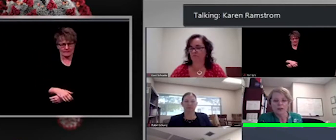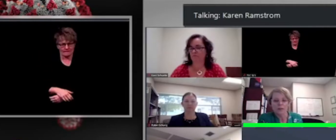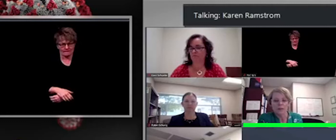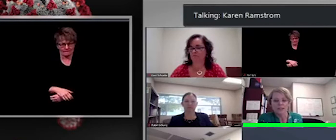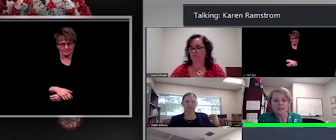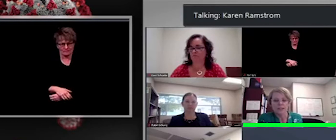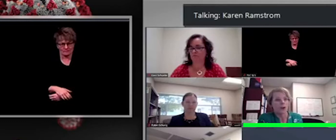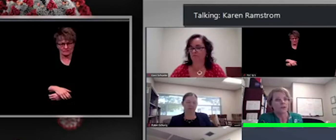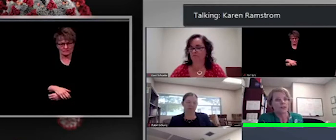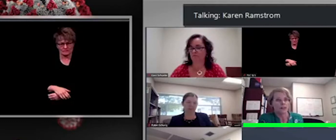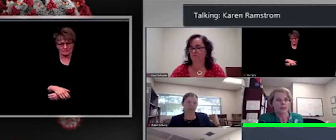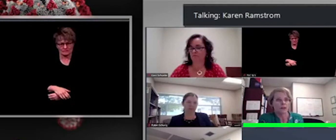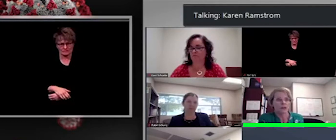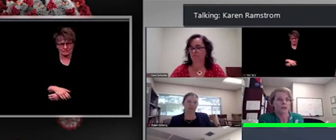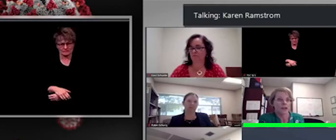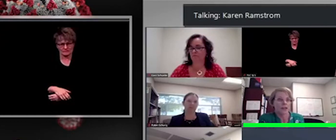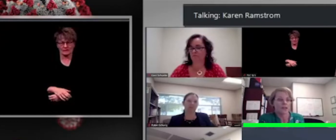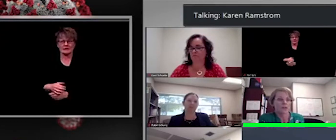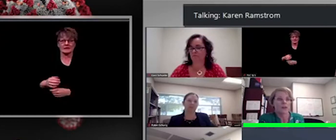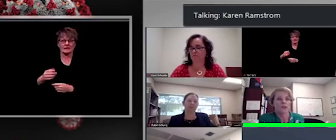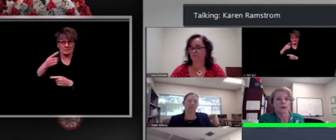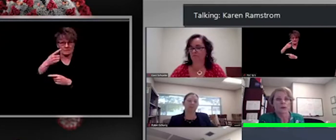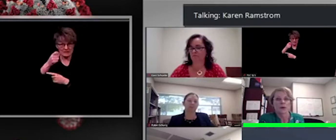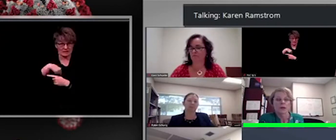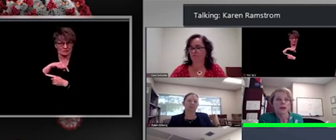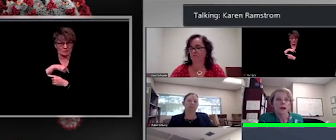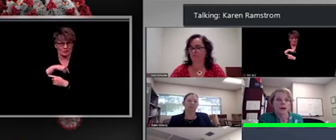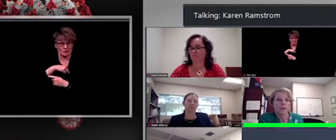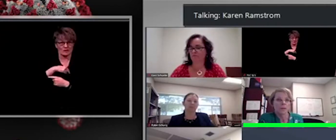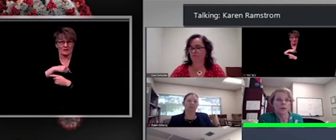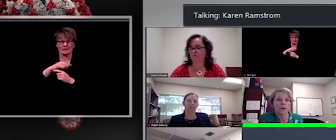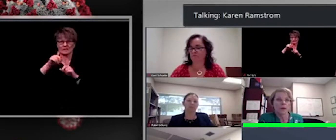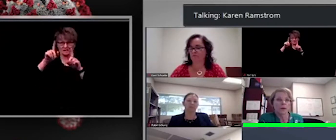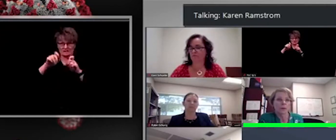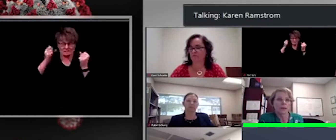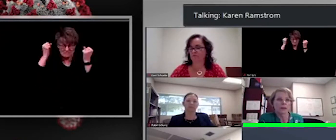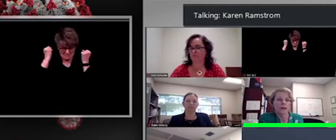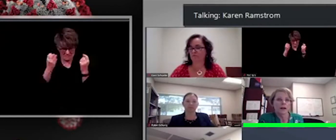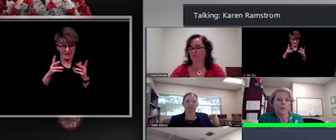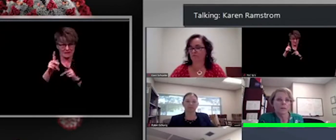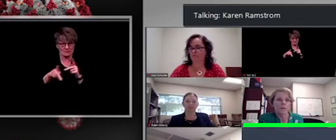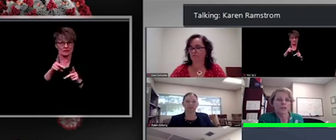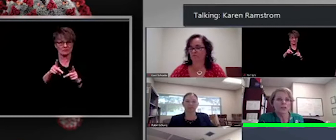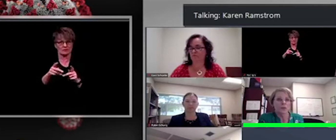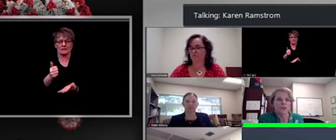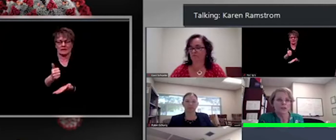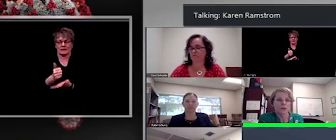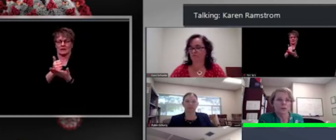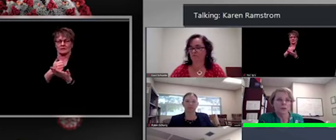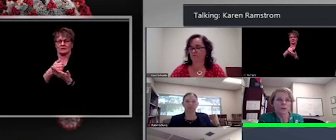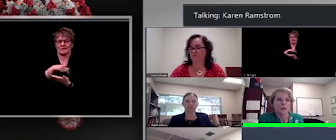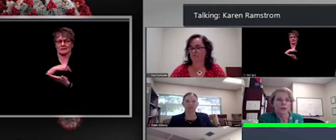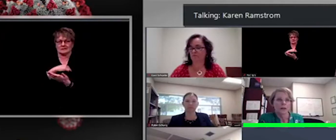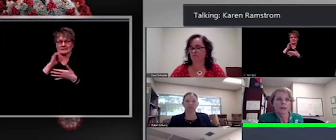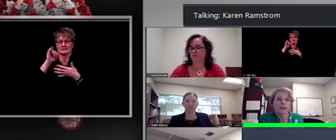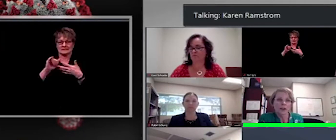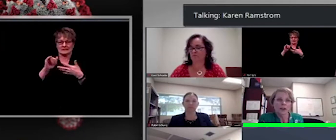volume of testing offsets that increase in our case rate. We really just want to encourage